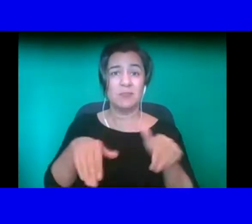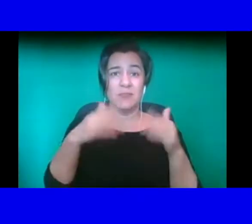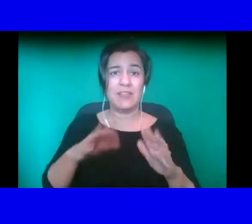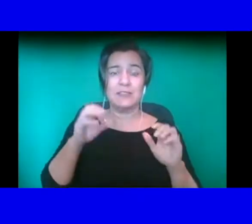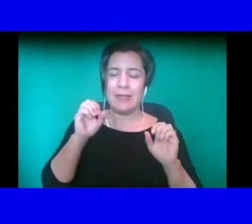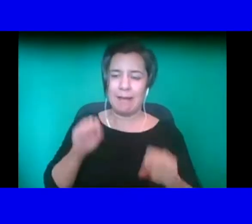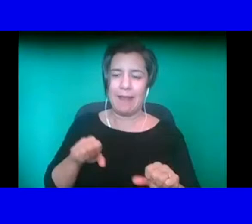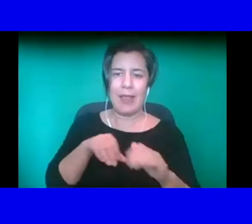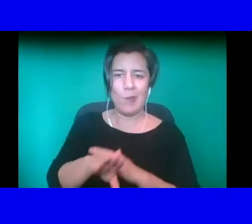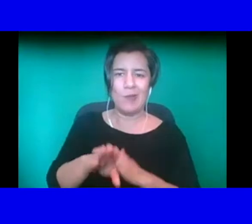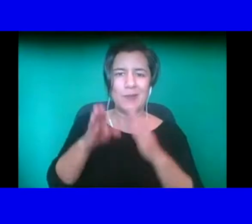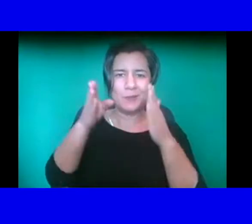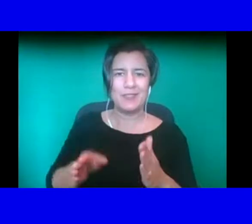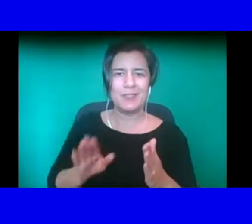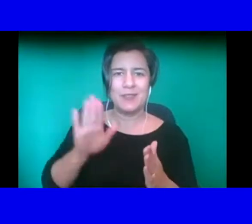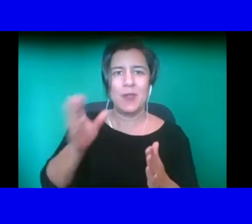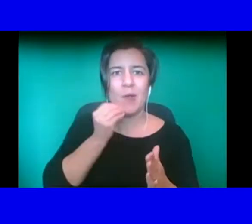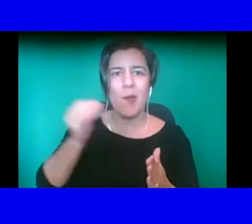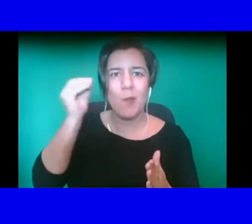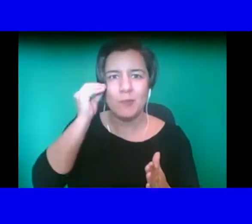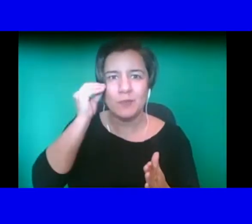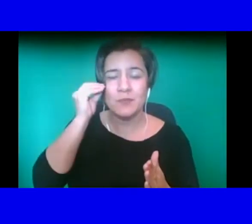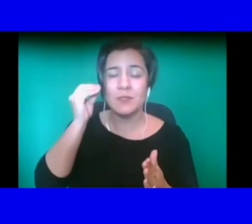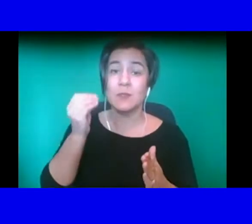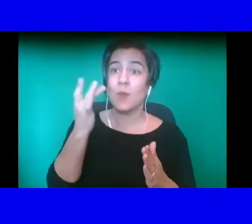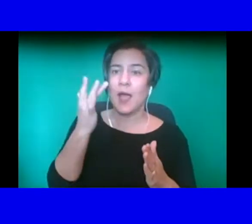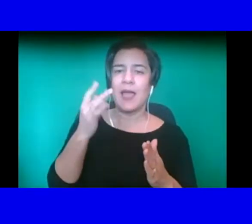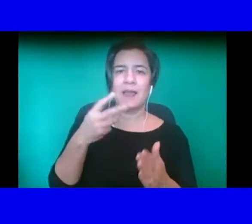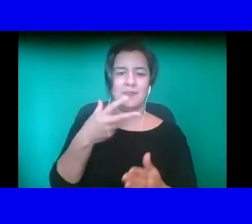knowing that the vaccines spoils very quickly once it's open.